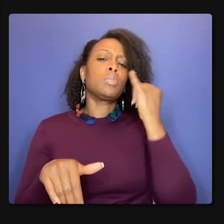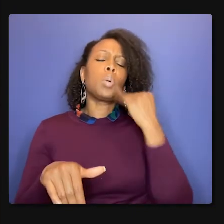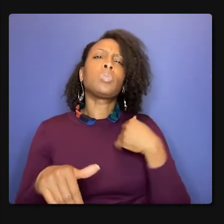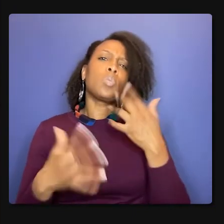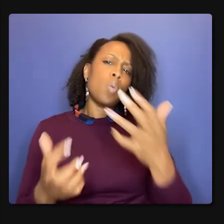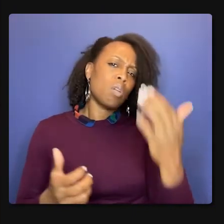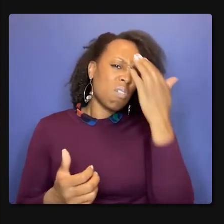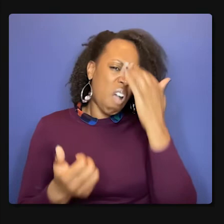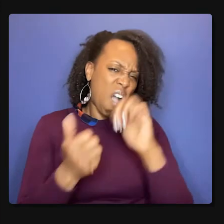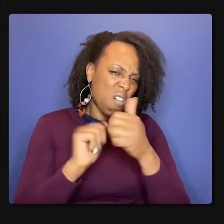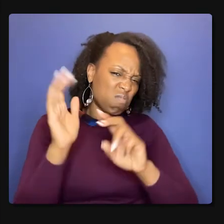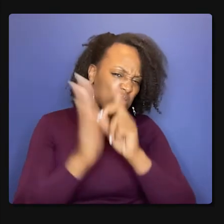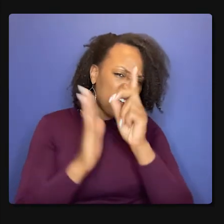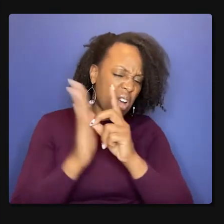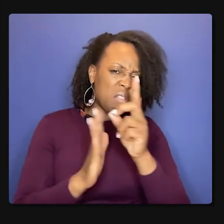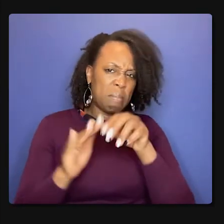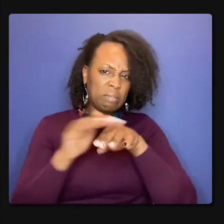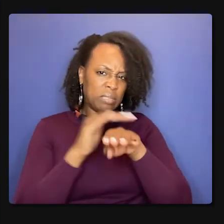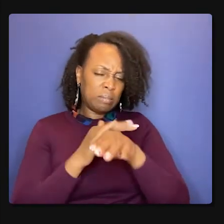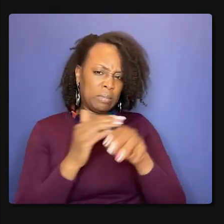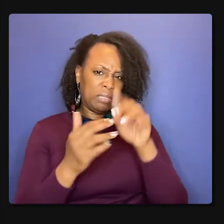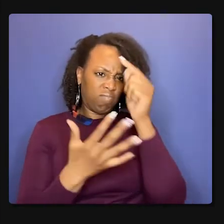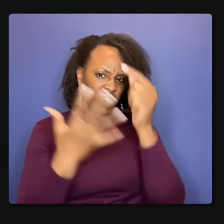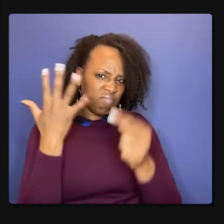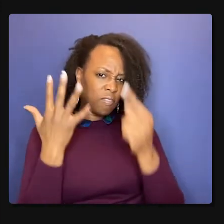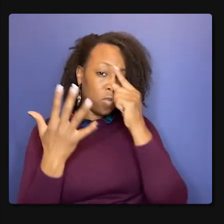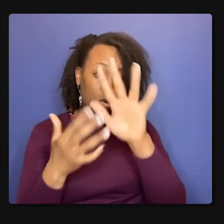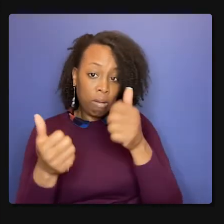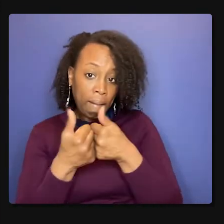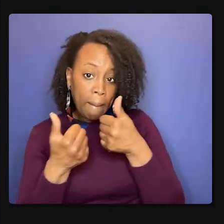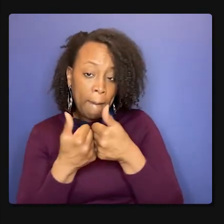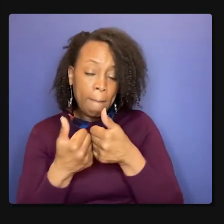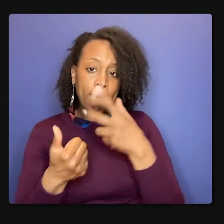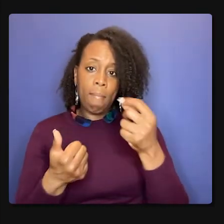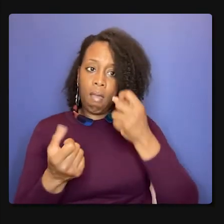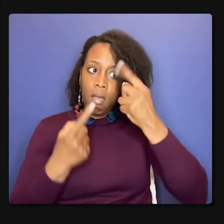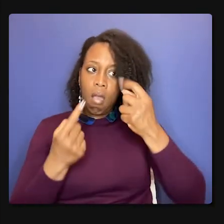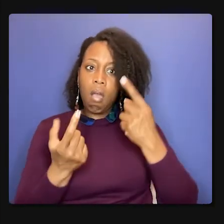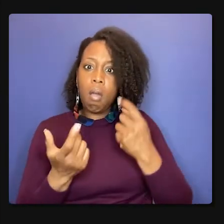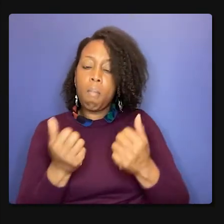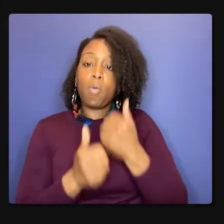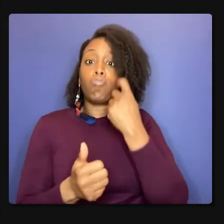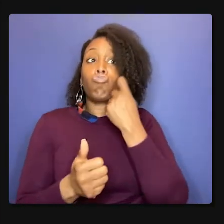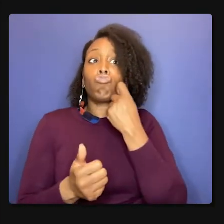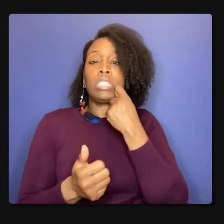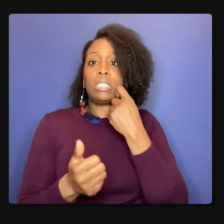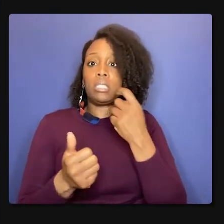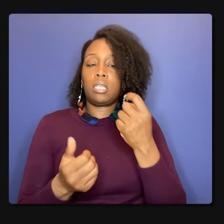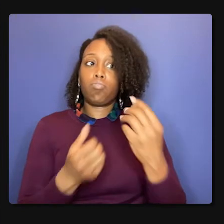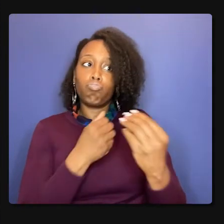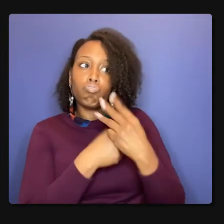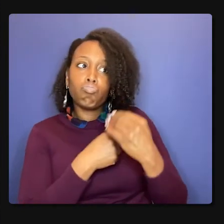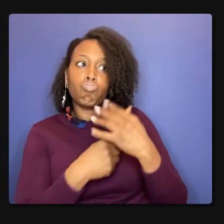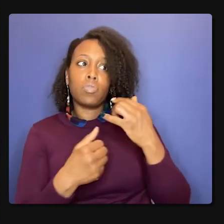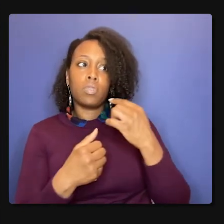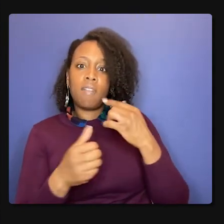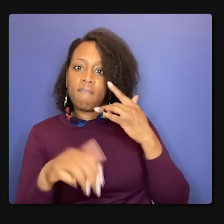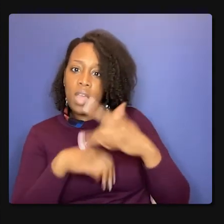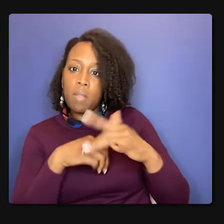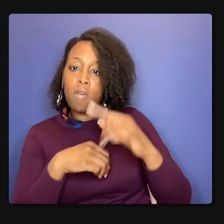If you're curious on how to develop accessibility features for your game and understand the latest guidance available to game developers,